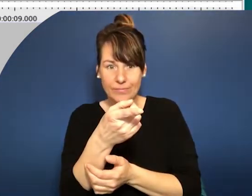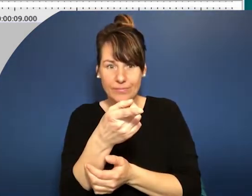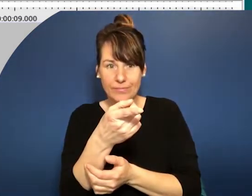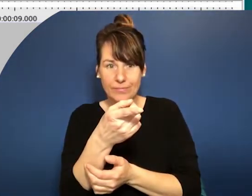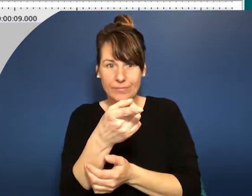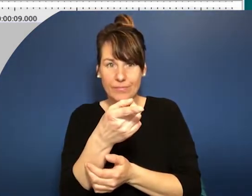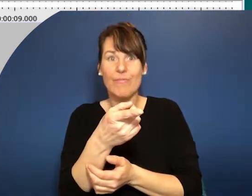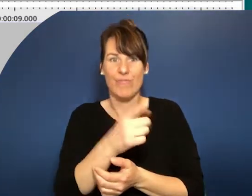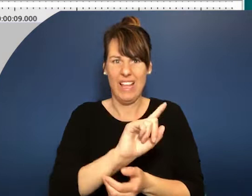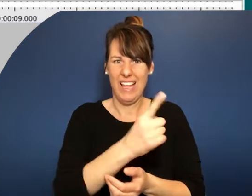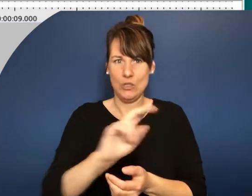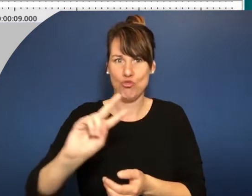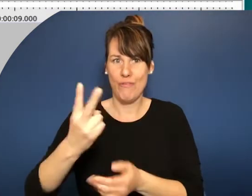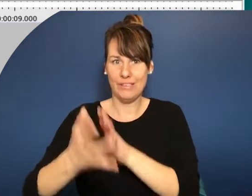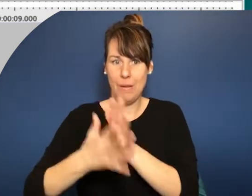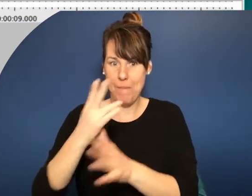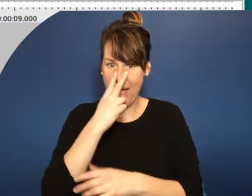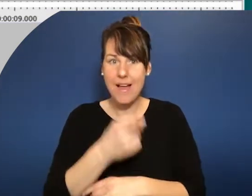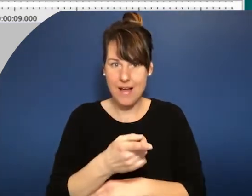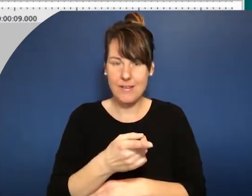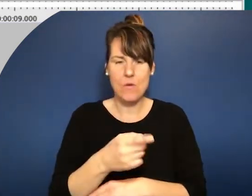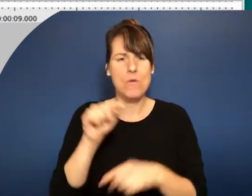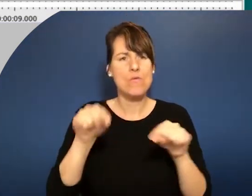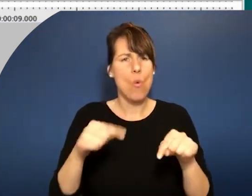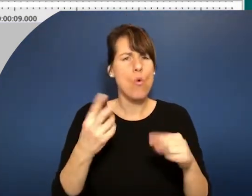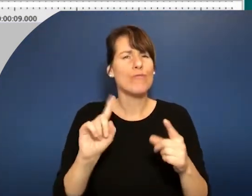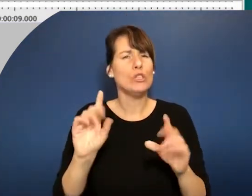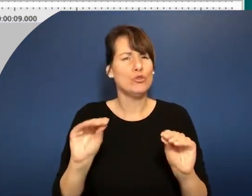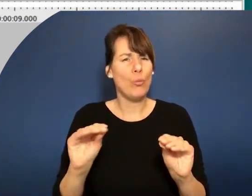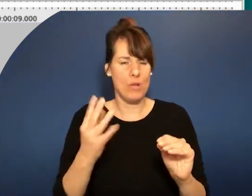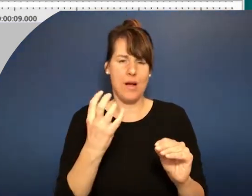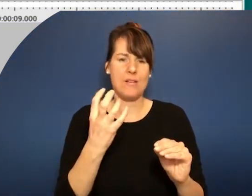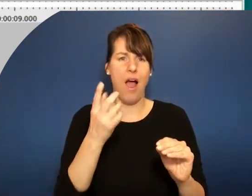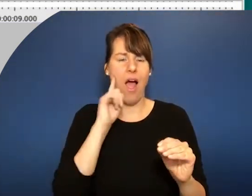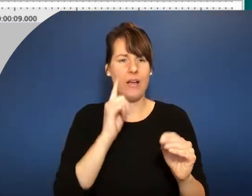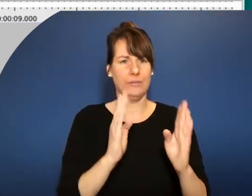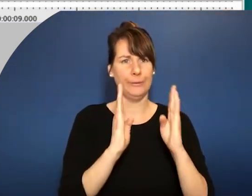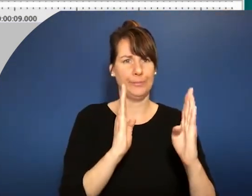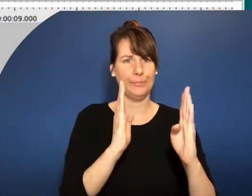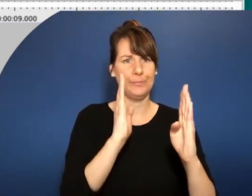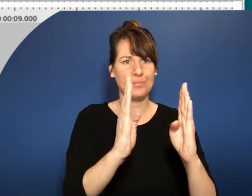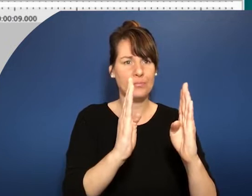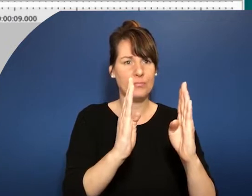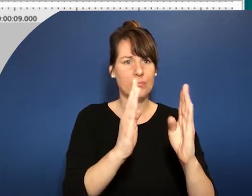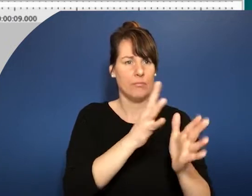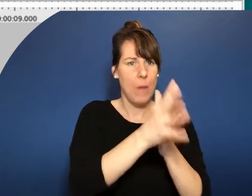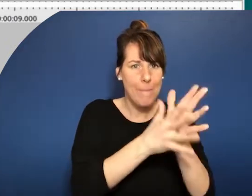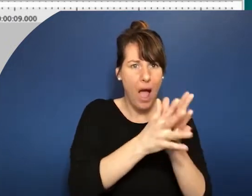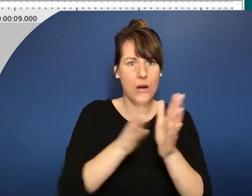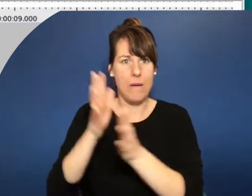This is the first sign and this is a second sign. What I want to do is to create boundaries for each sign.